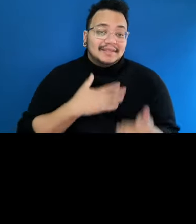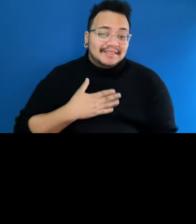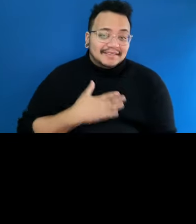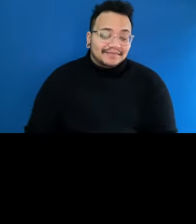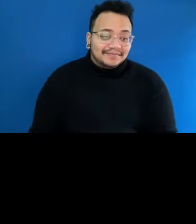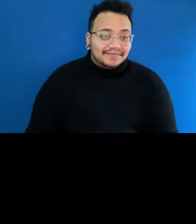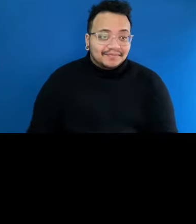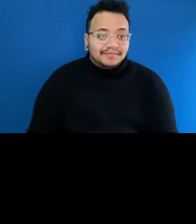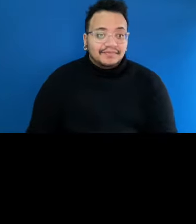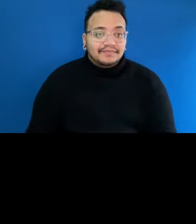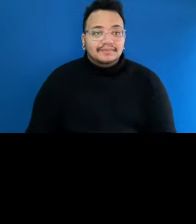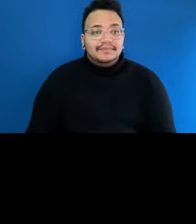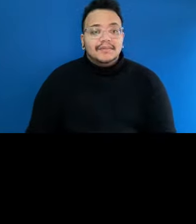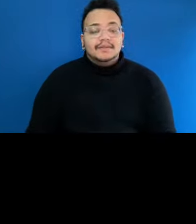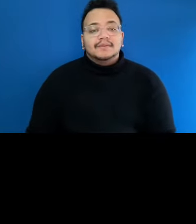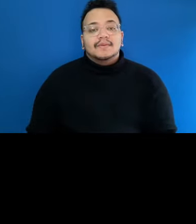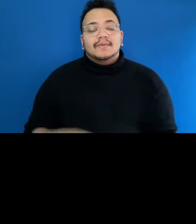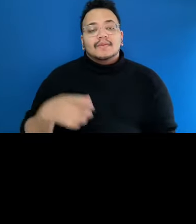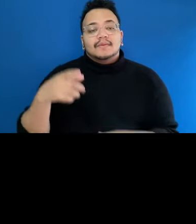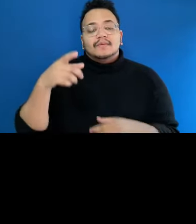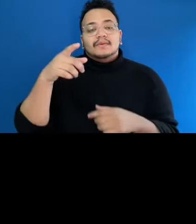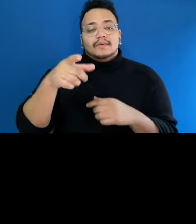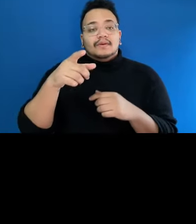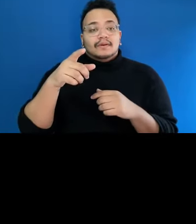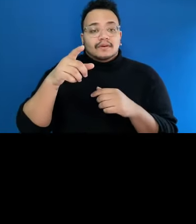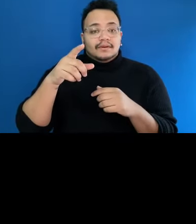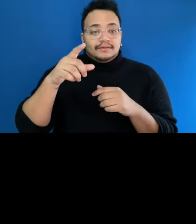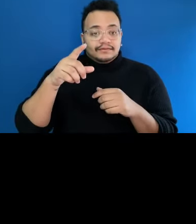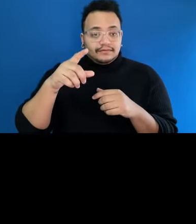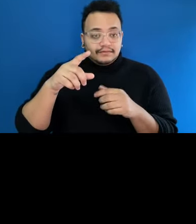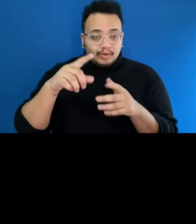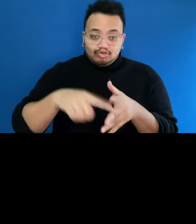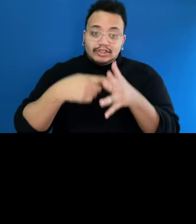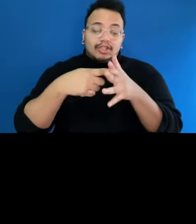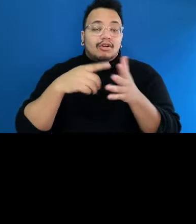The original study looked at 10 types